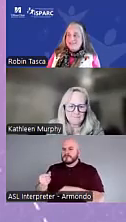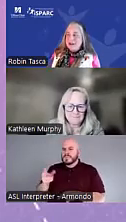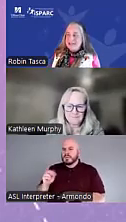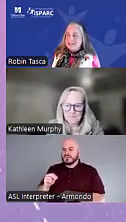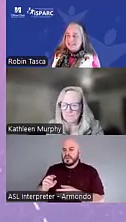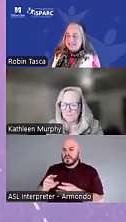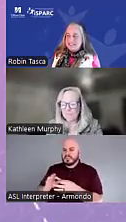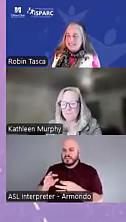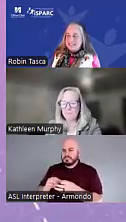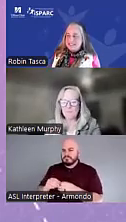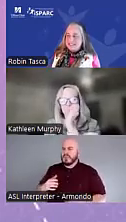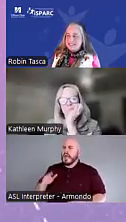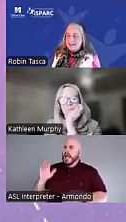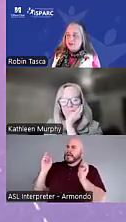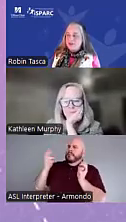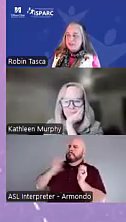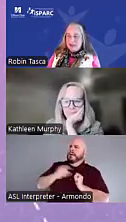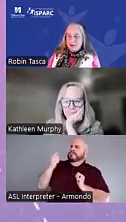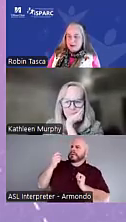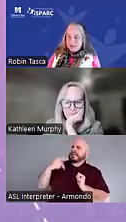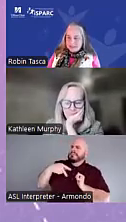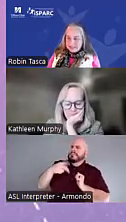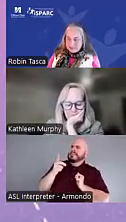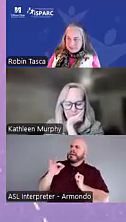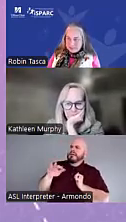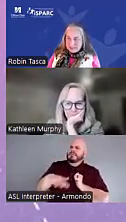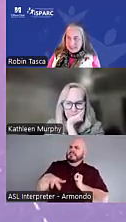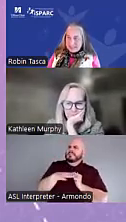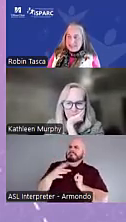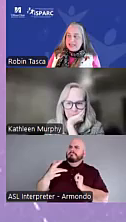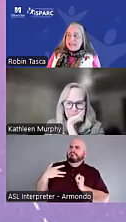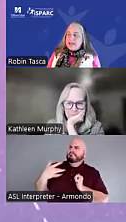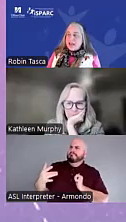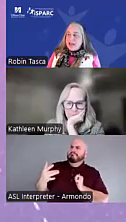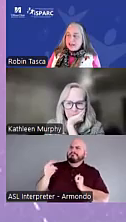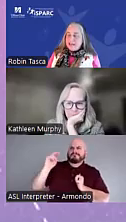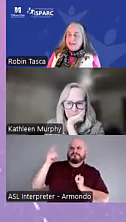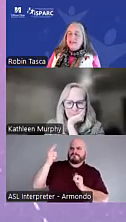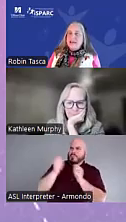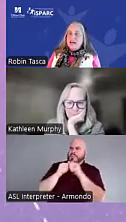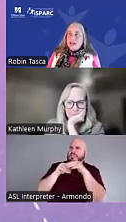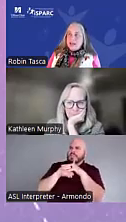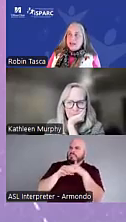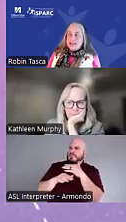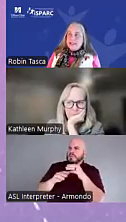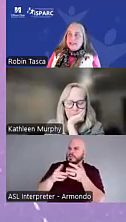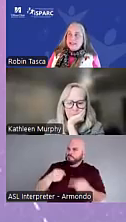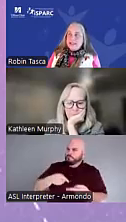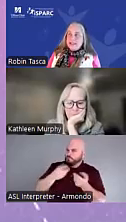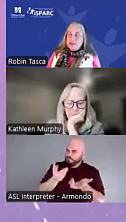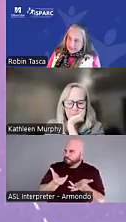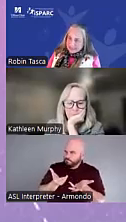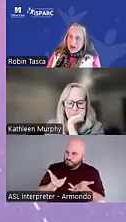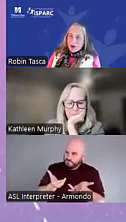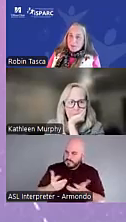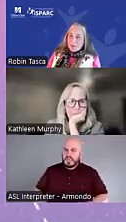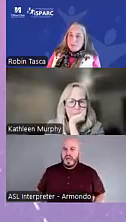He says, "My understanding is that PDFs are really bad about accessibility." Not really.